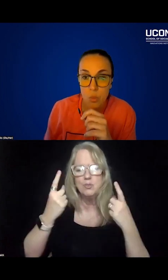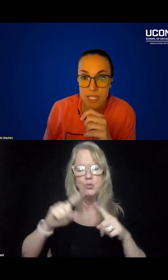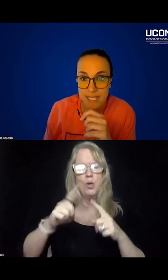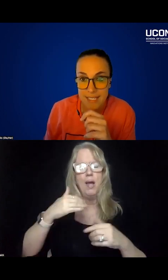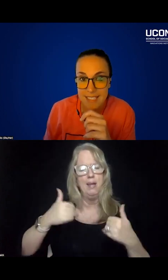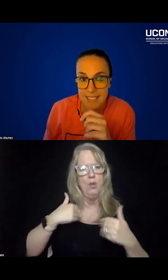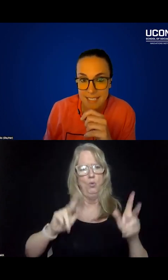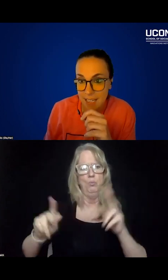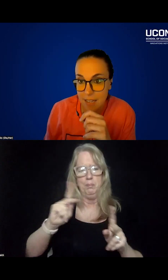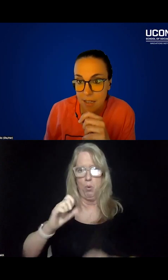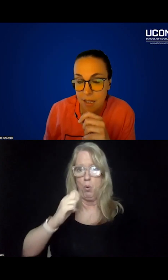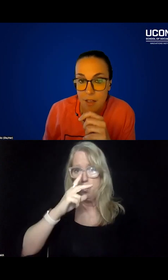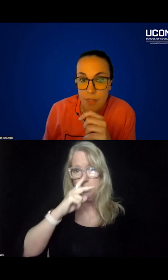WE SEE THIS IN THE DATA.